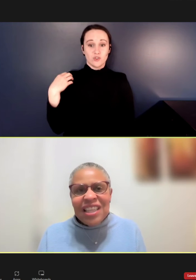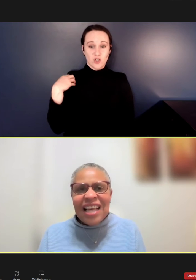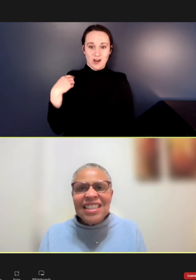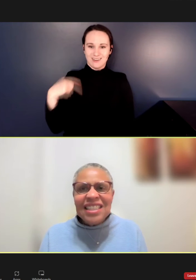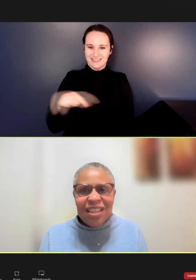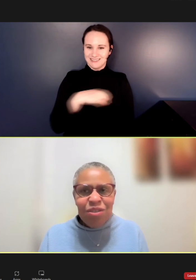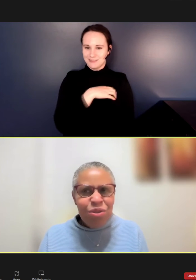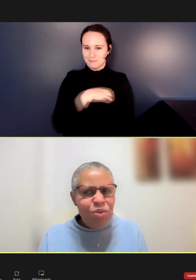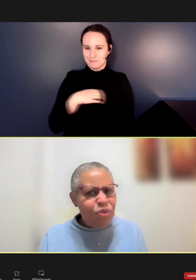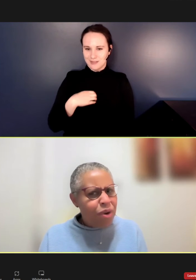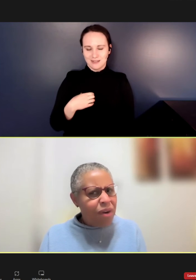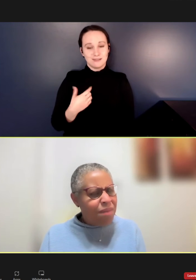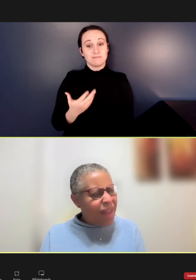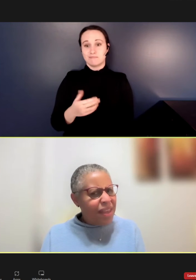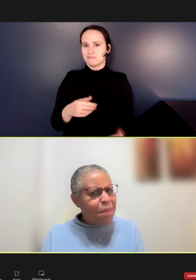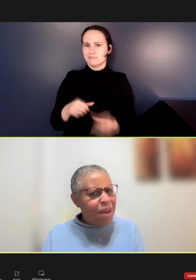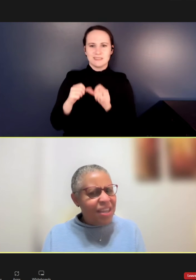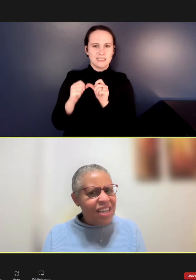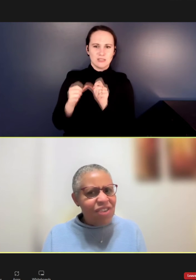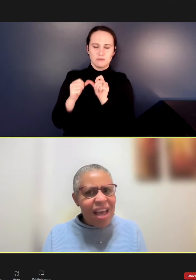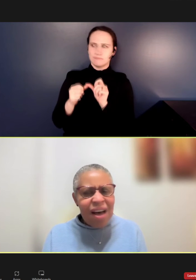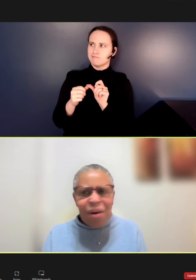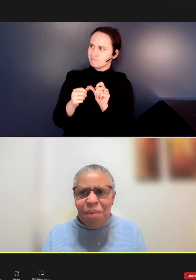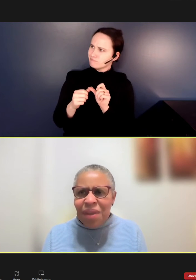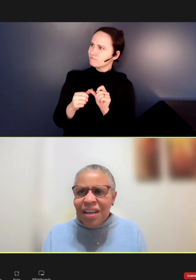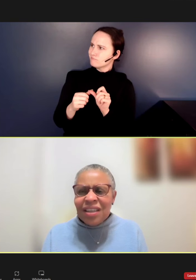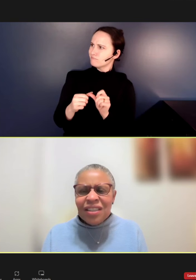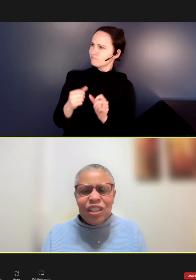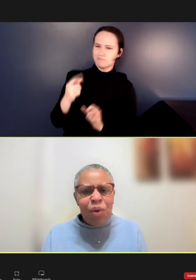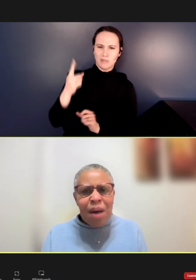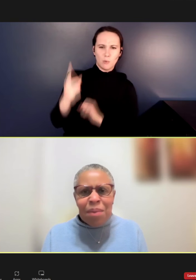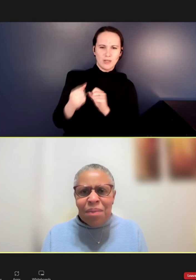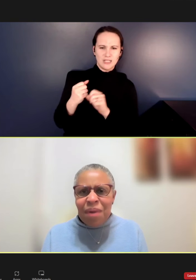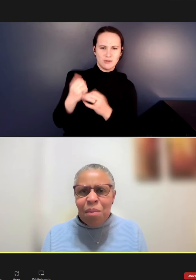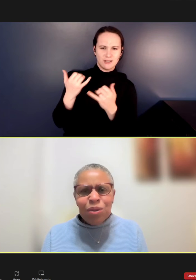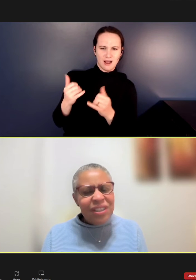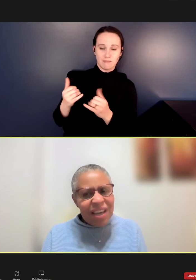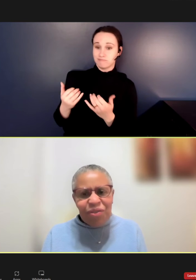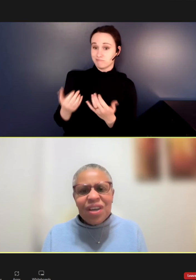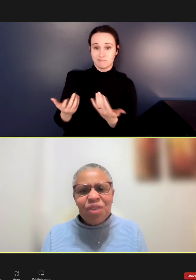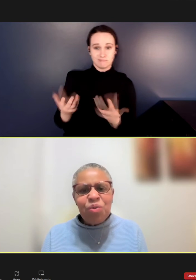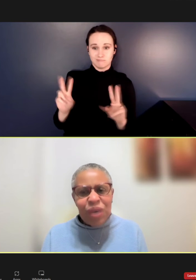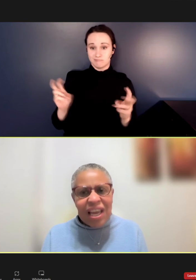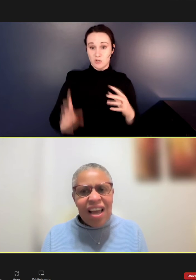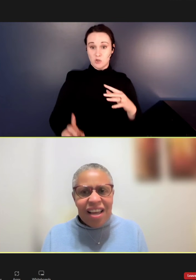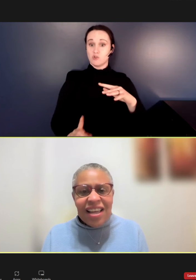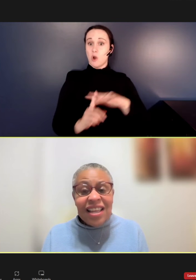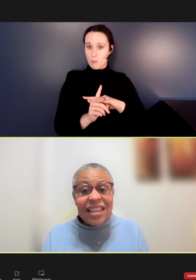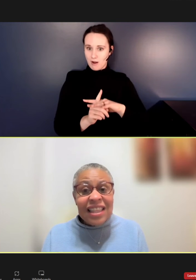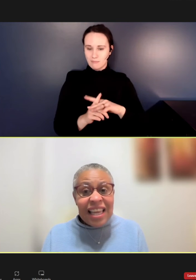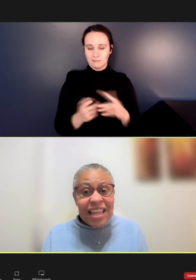which has continued to, for, I think, about a year now, show up almost every other week late